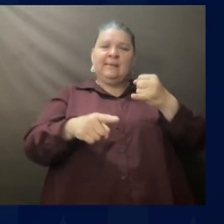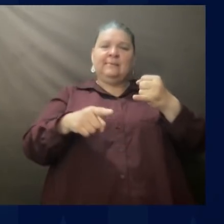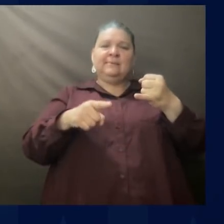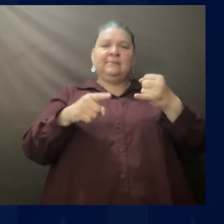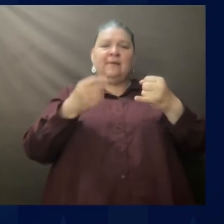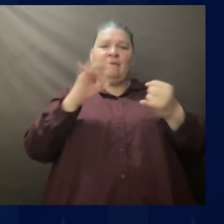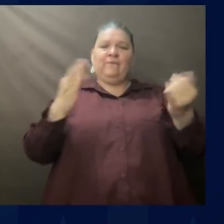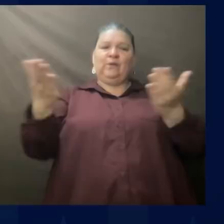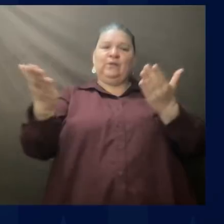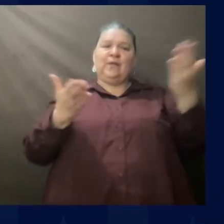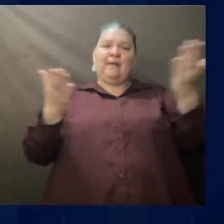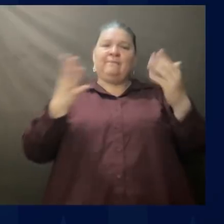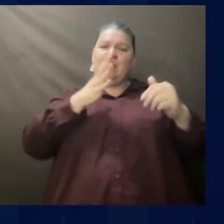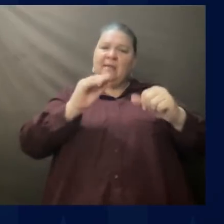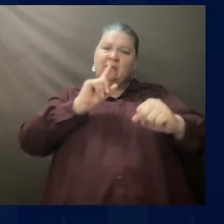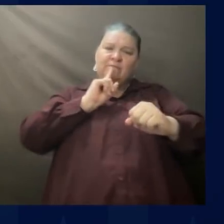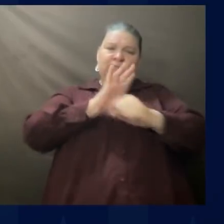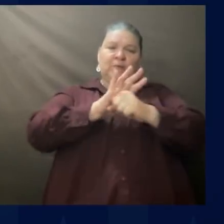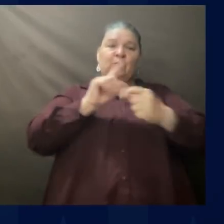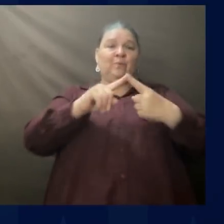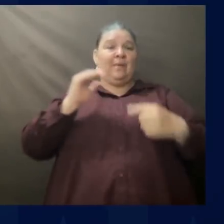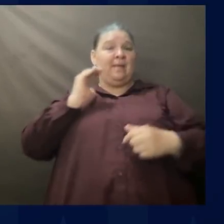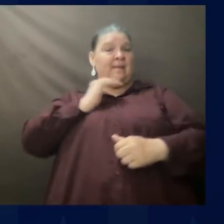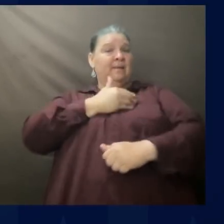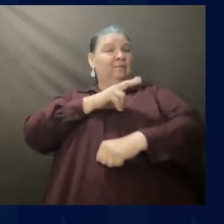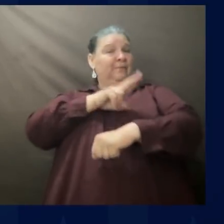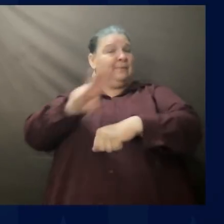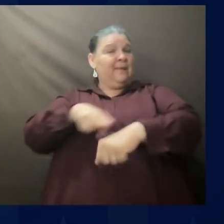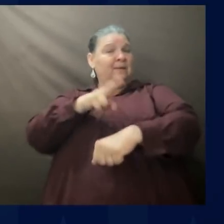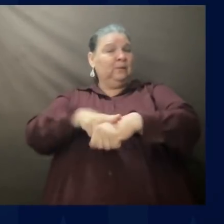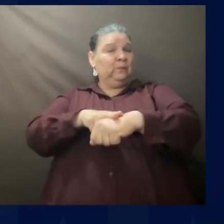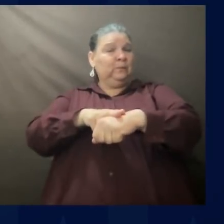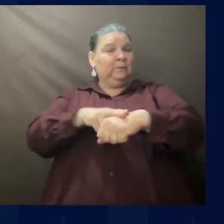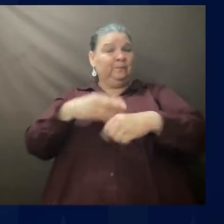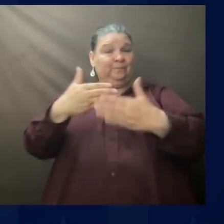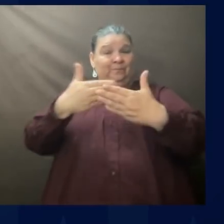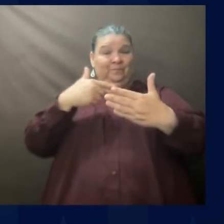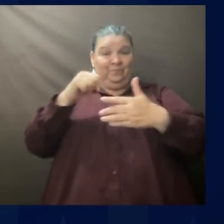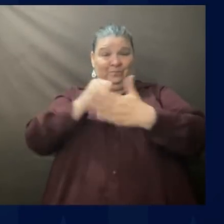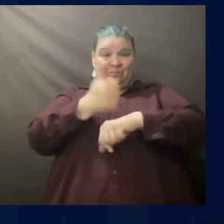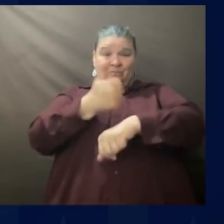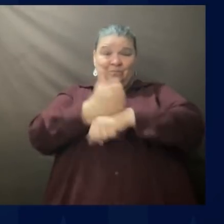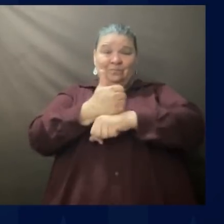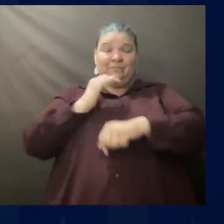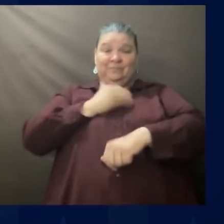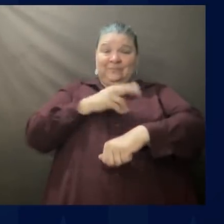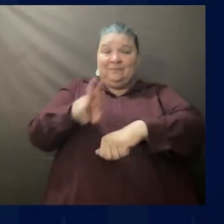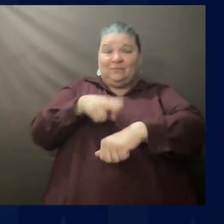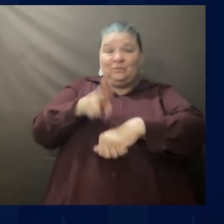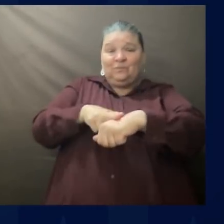more than 42 million Americans have worn the cloth of our country.